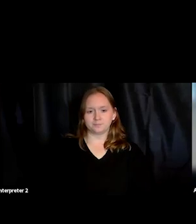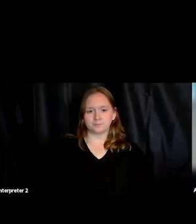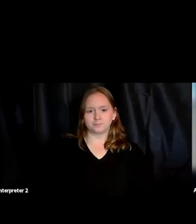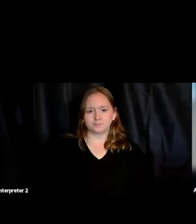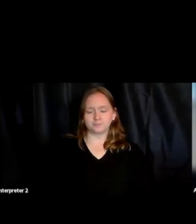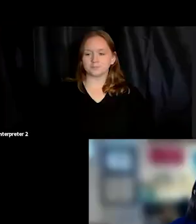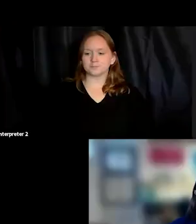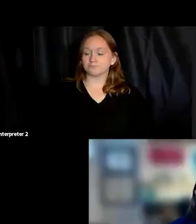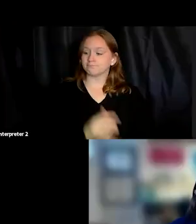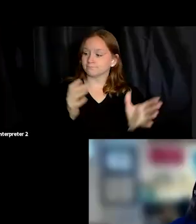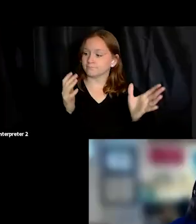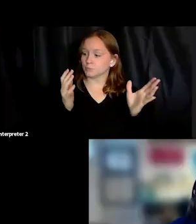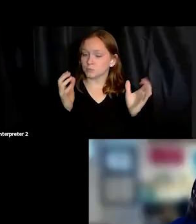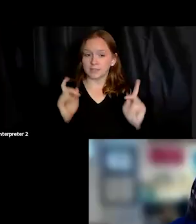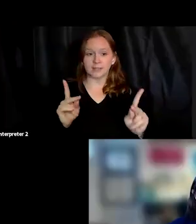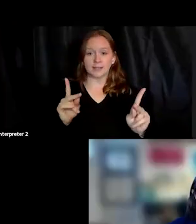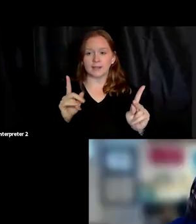All right, I think Pam is coming back.